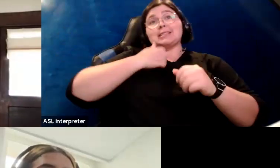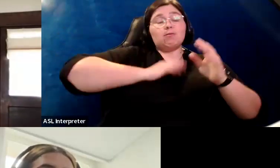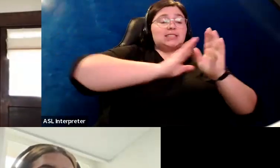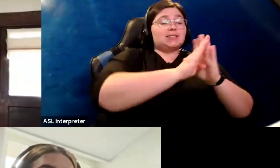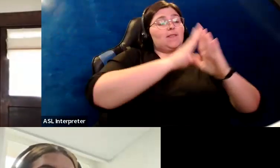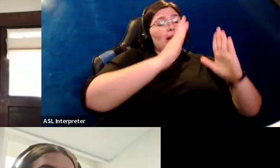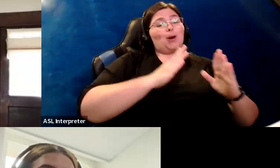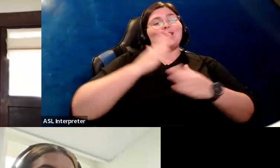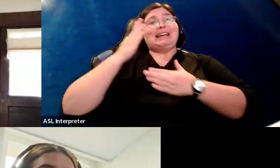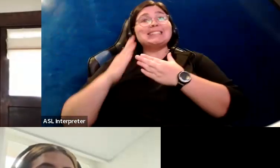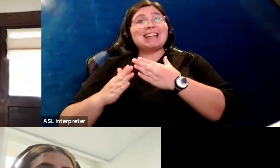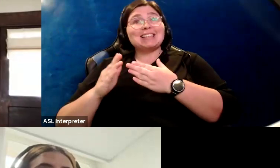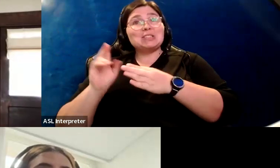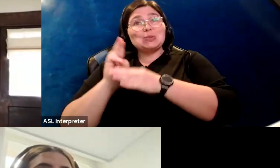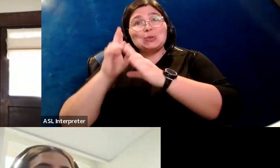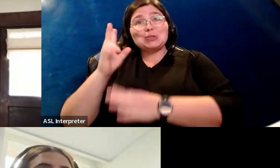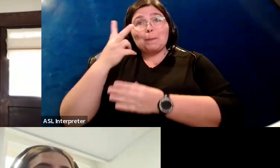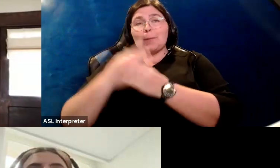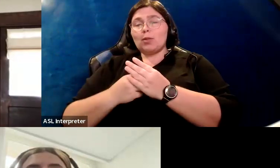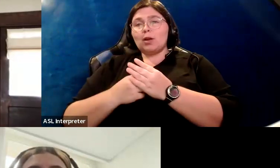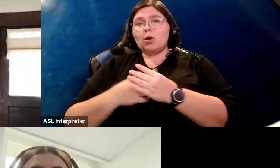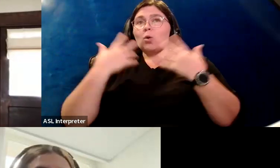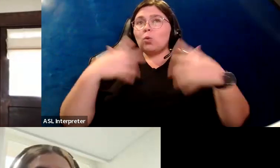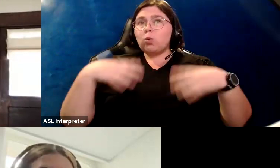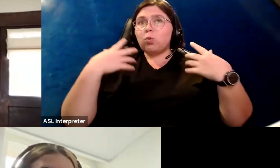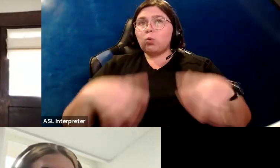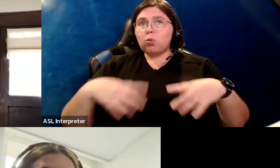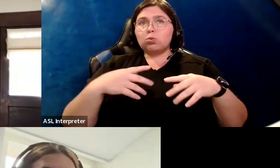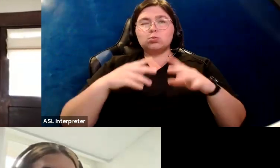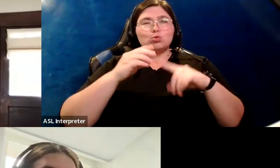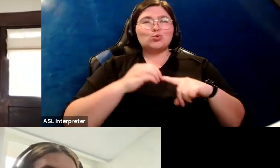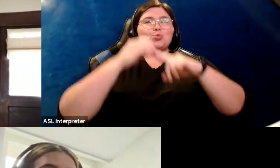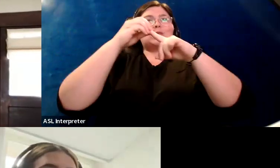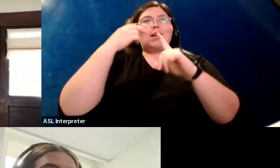of technology has given me unique insights